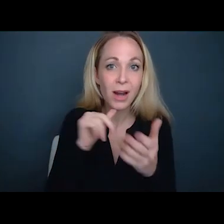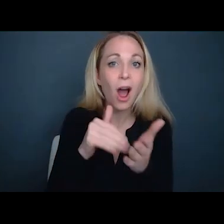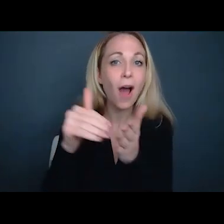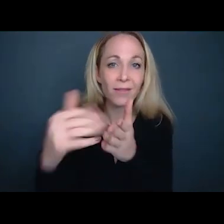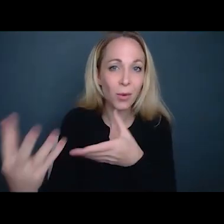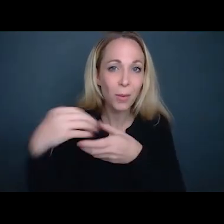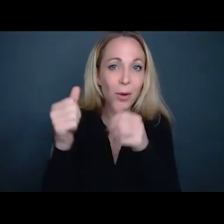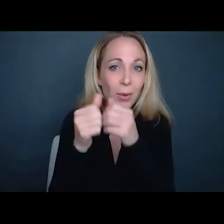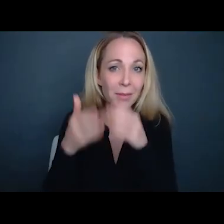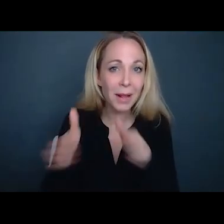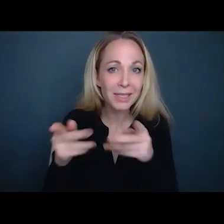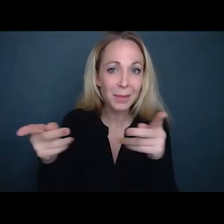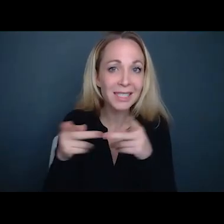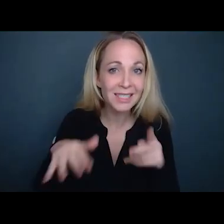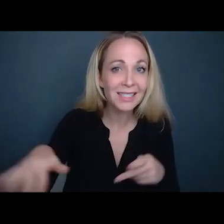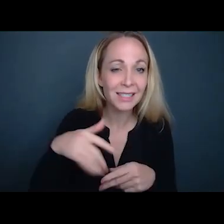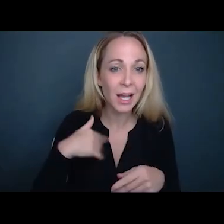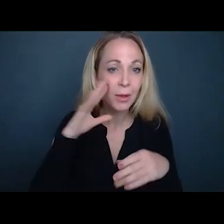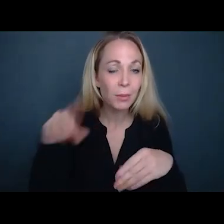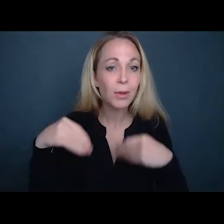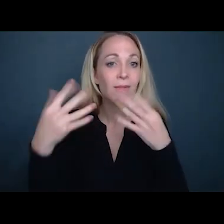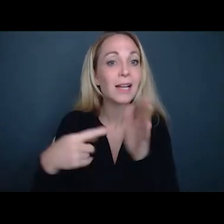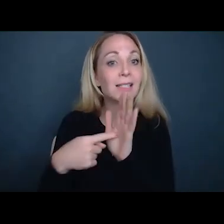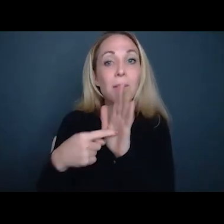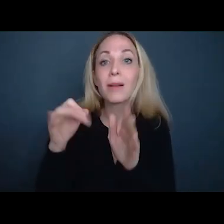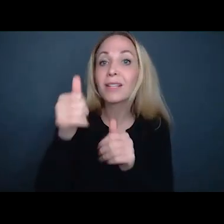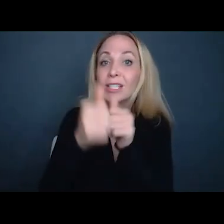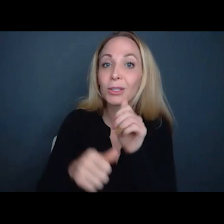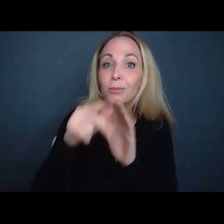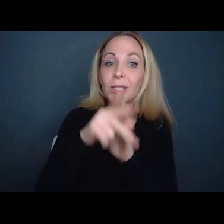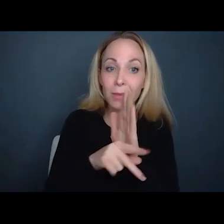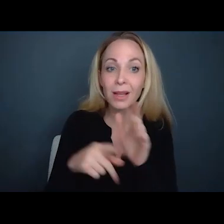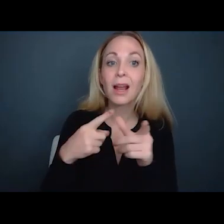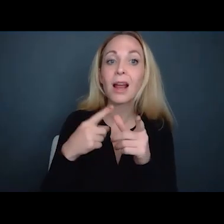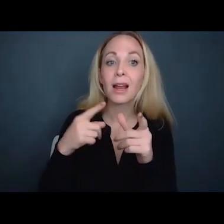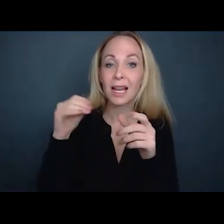though. So, I’m going to provide an example of each principal and landscape architecture case studies.